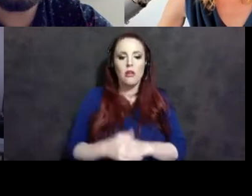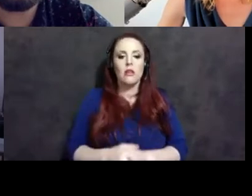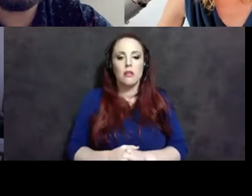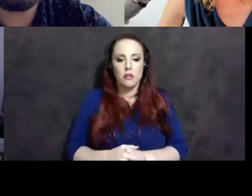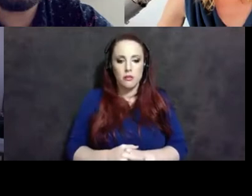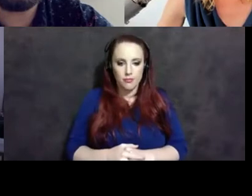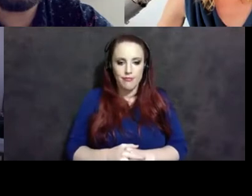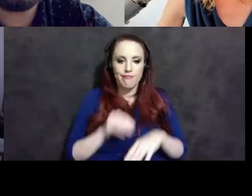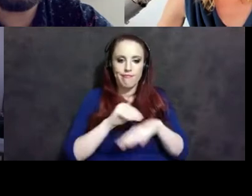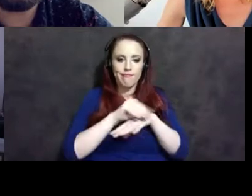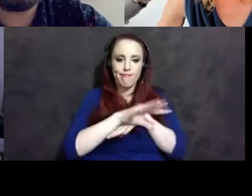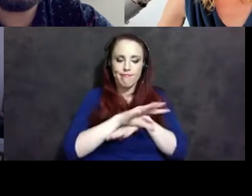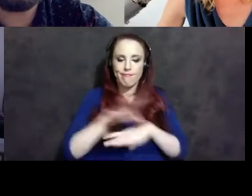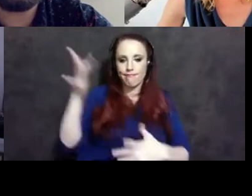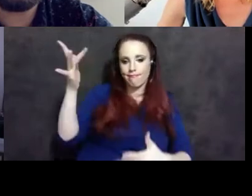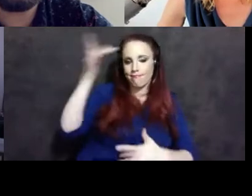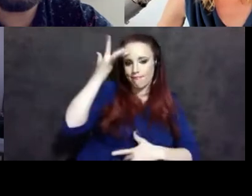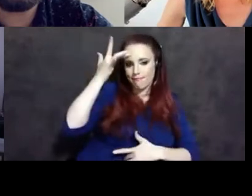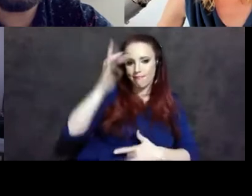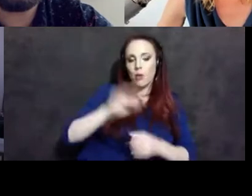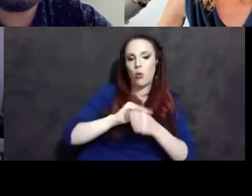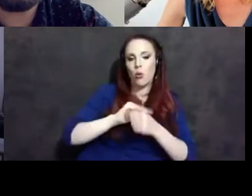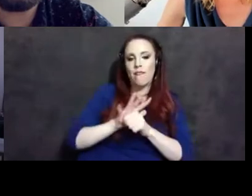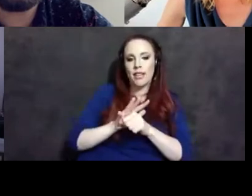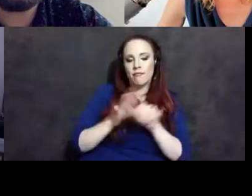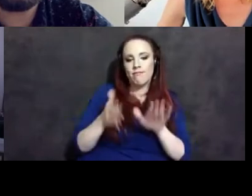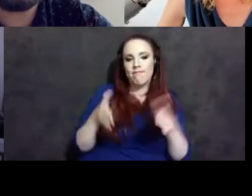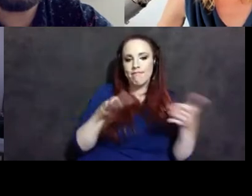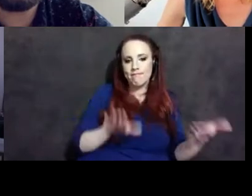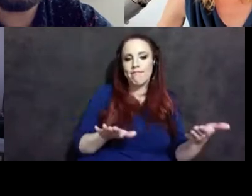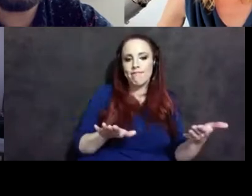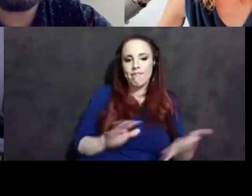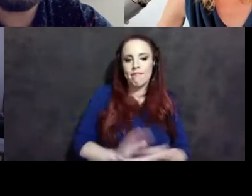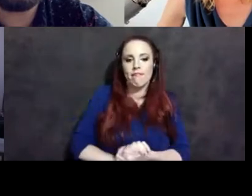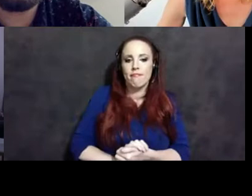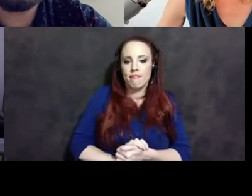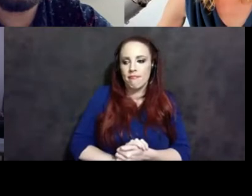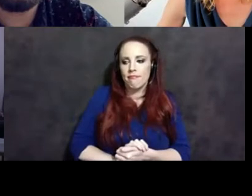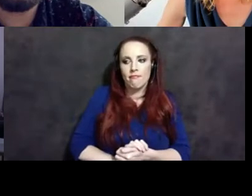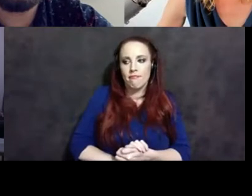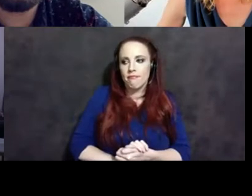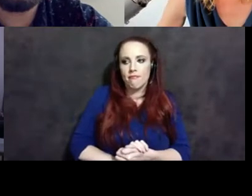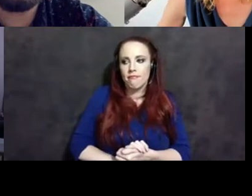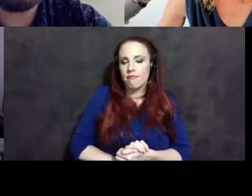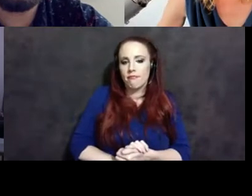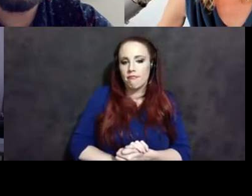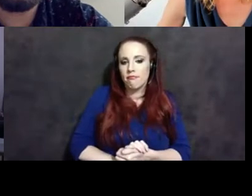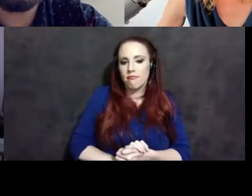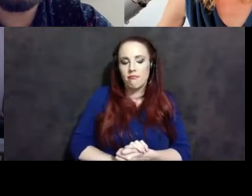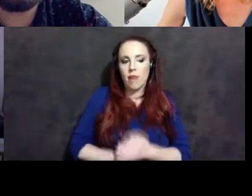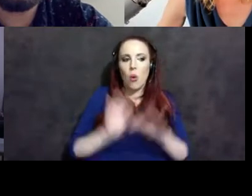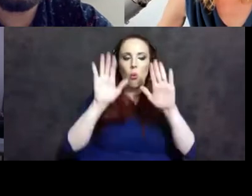She has a great community that loves her.